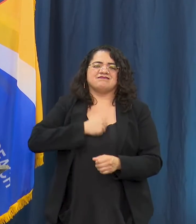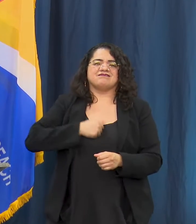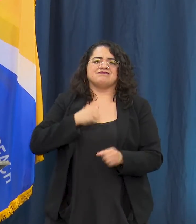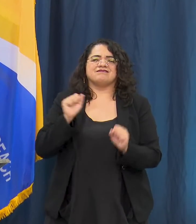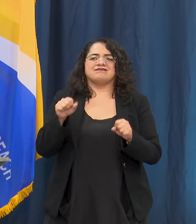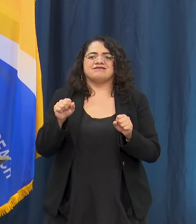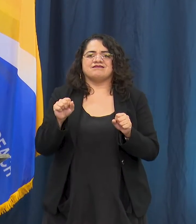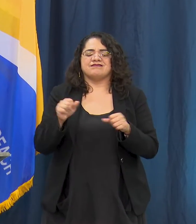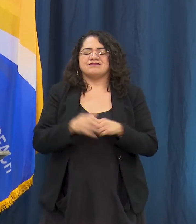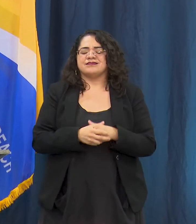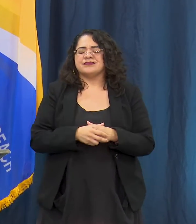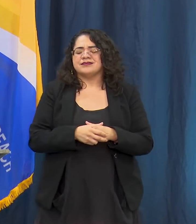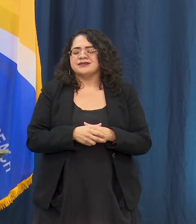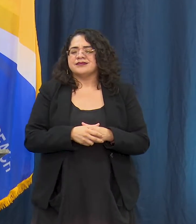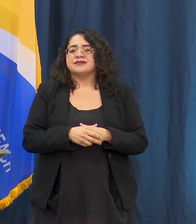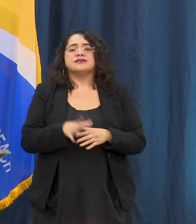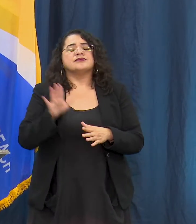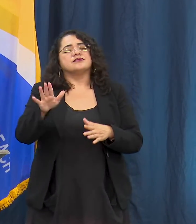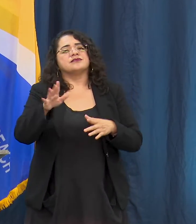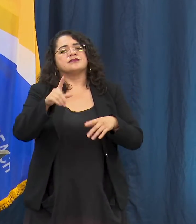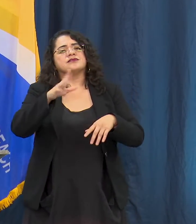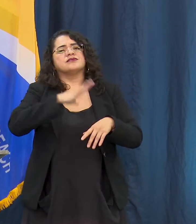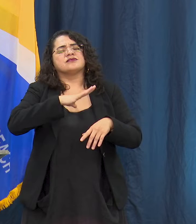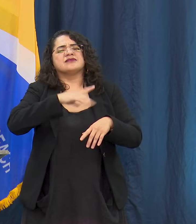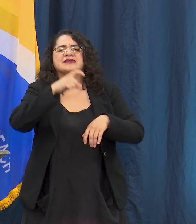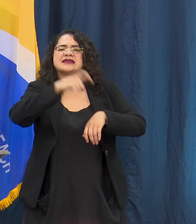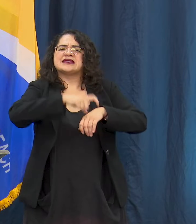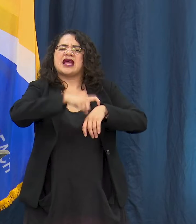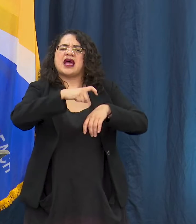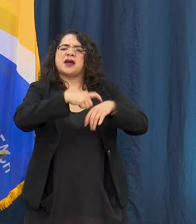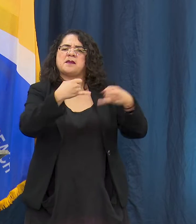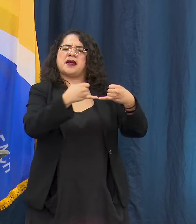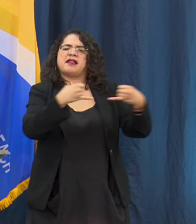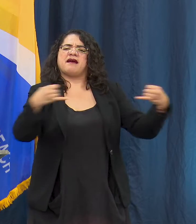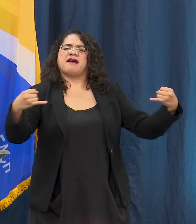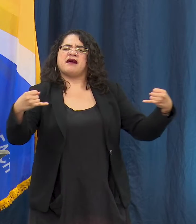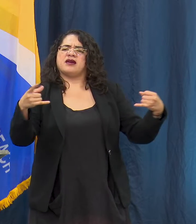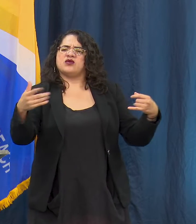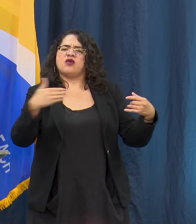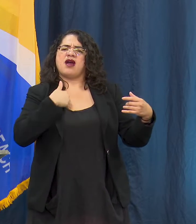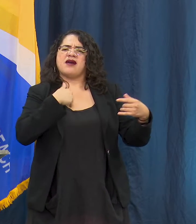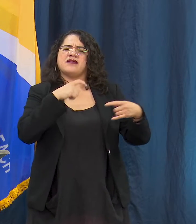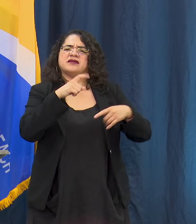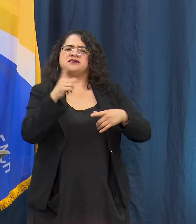timeline with people gathering in masses like this. How is the city